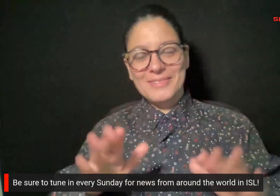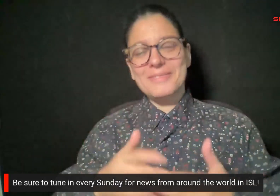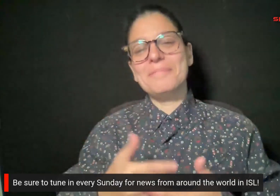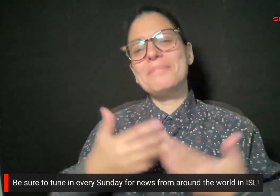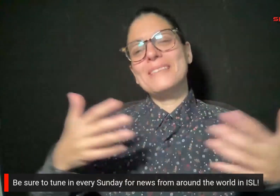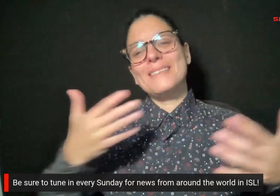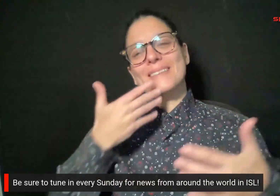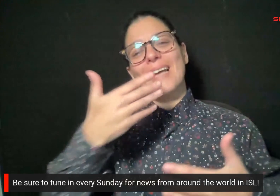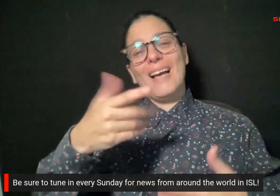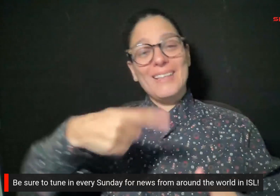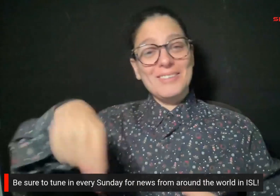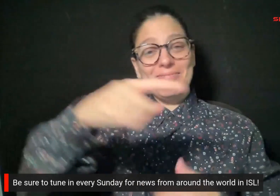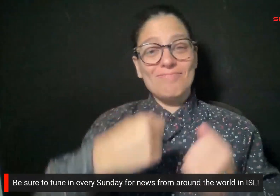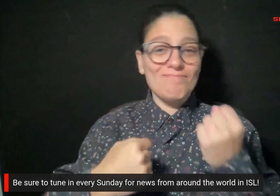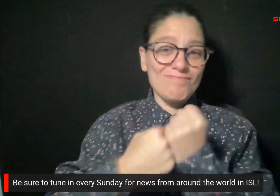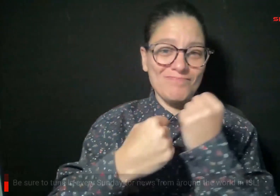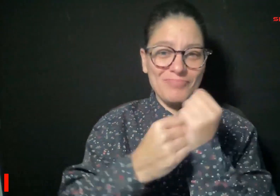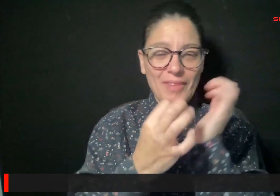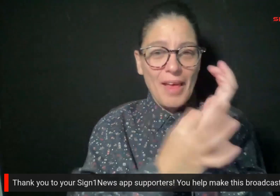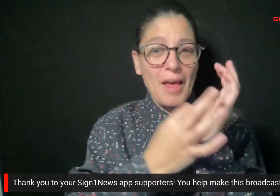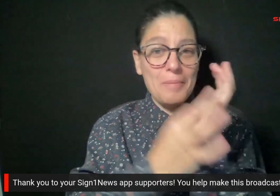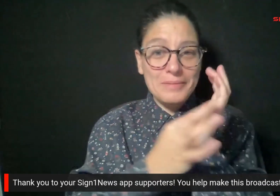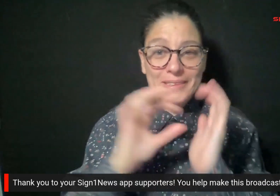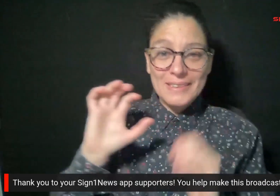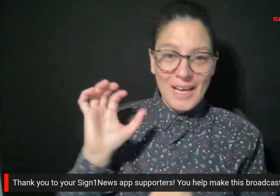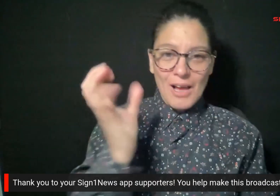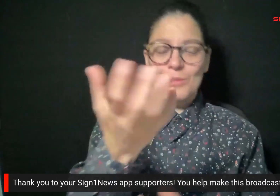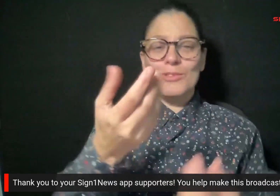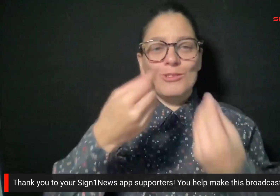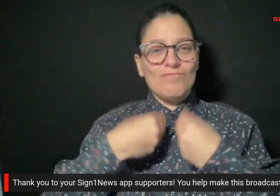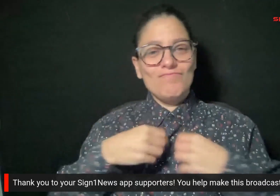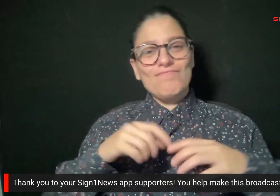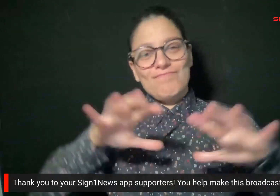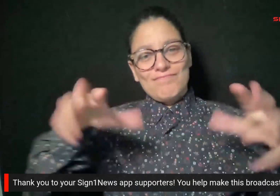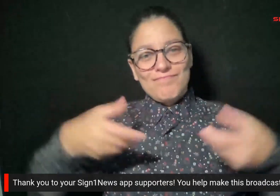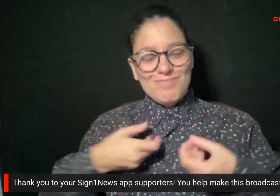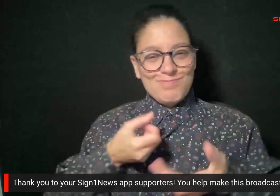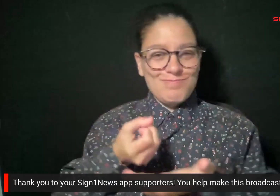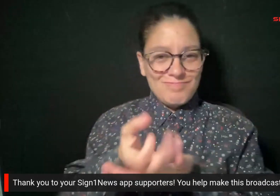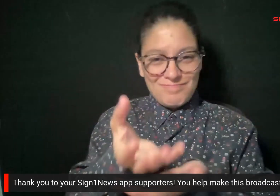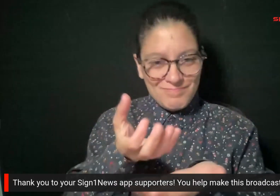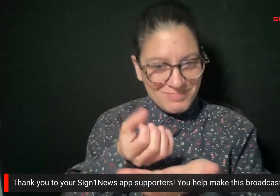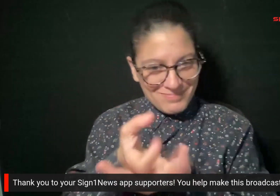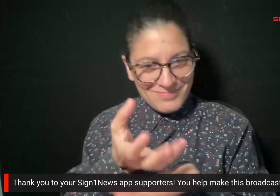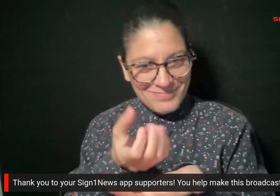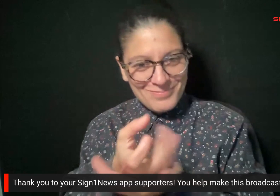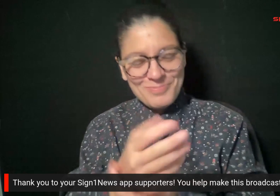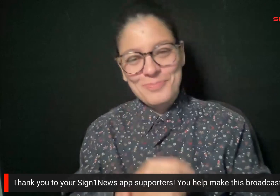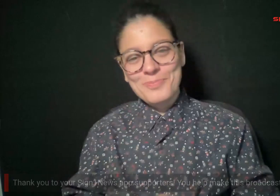a big thank you to our Sign1News app supporters to help make this broadcast happen you can